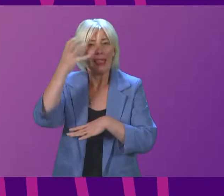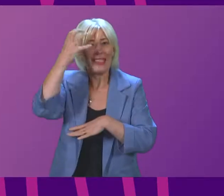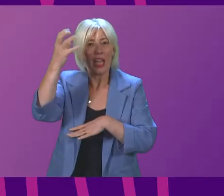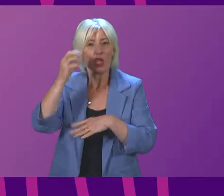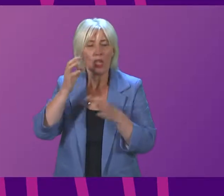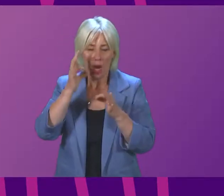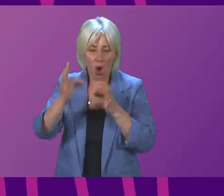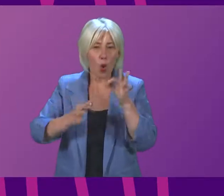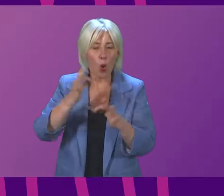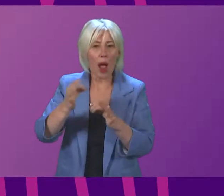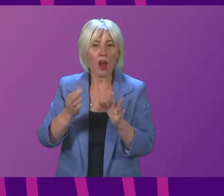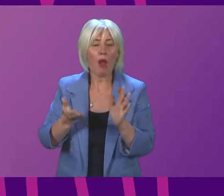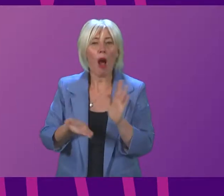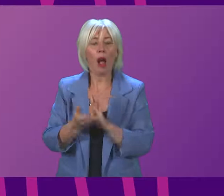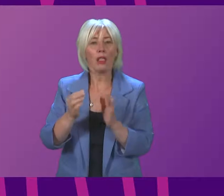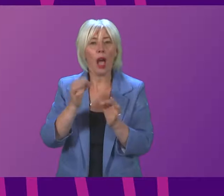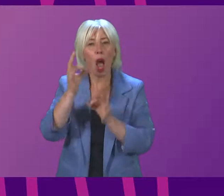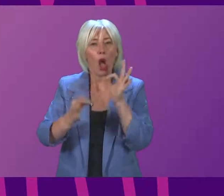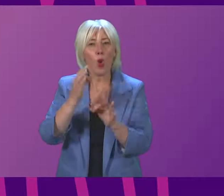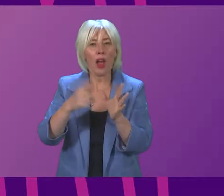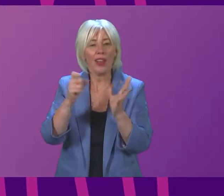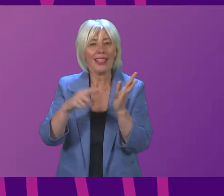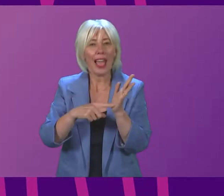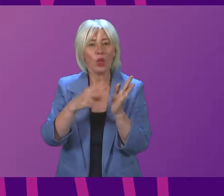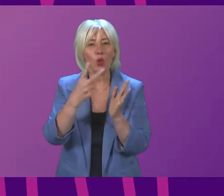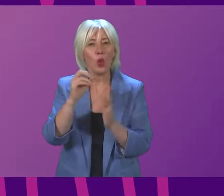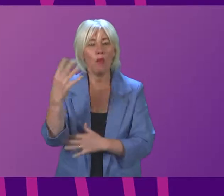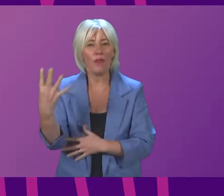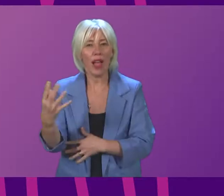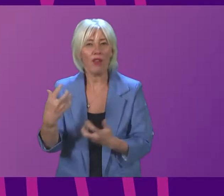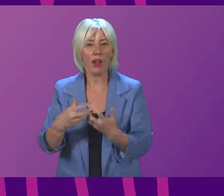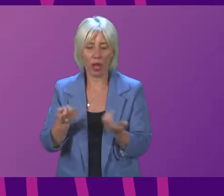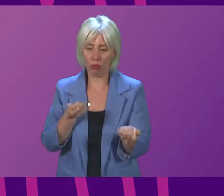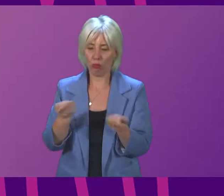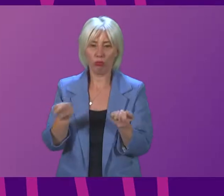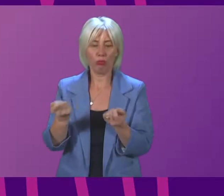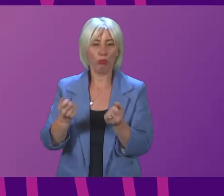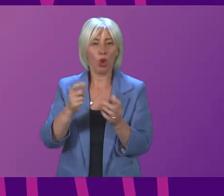under the Inquiries Act 2005 to examine the handling of the Covid-19 pandemic in Scotland.